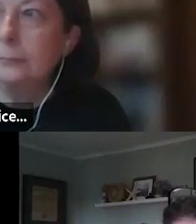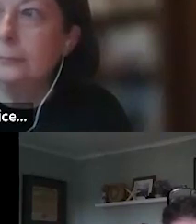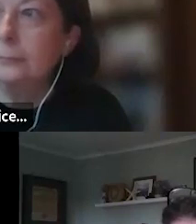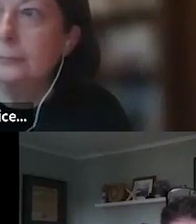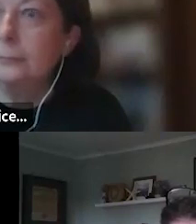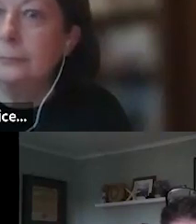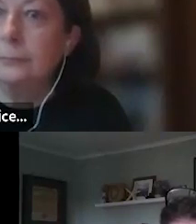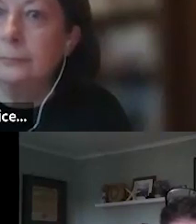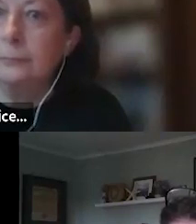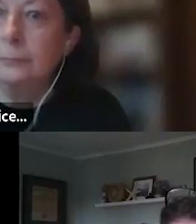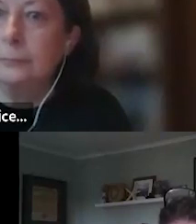and really to seek those out.